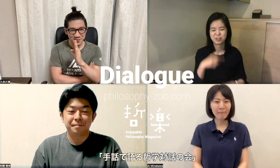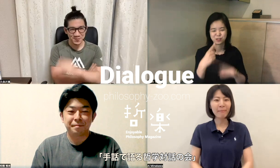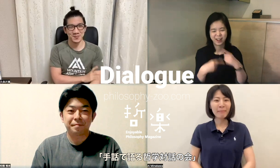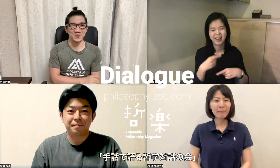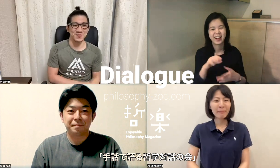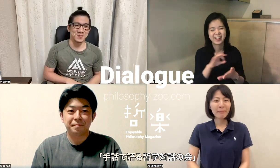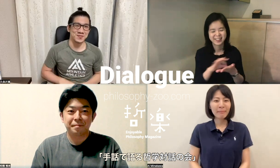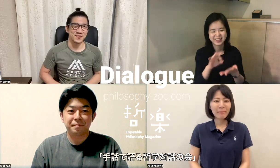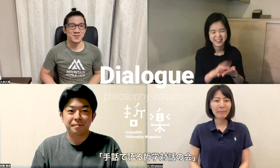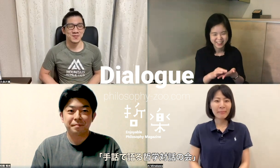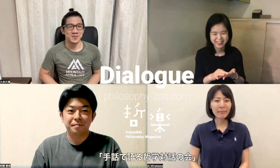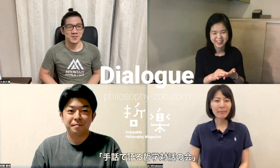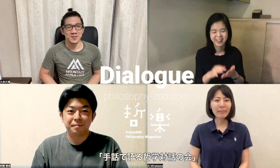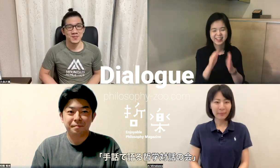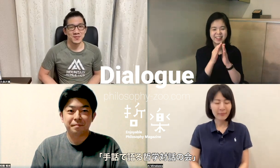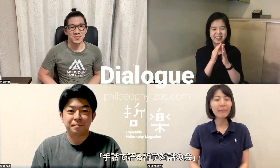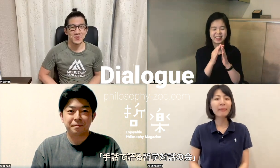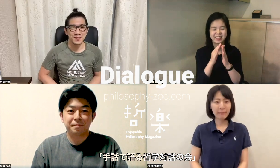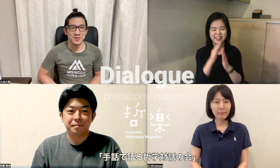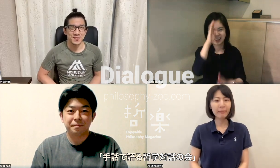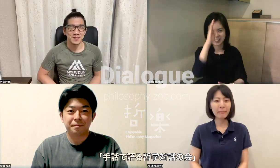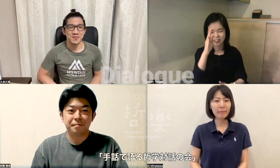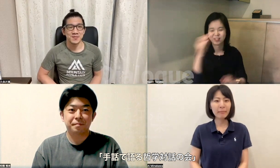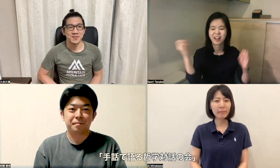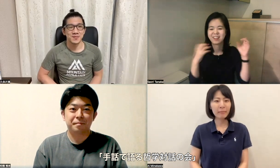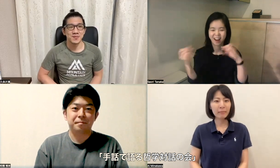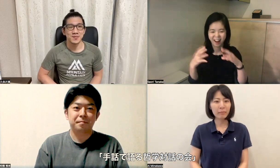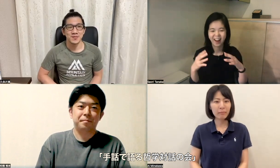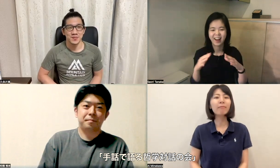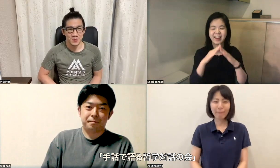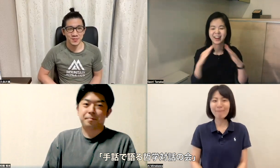We have three guests today to join